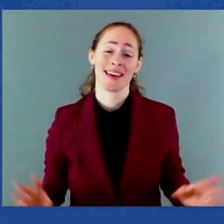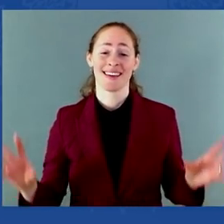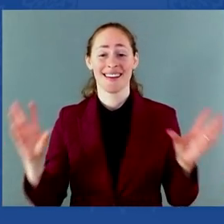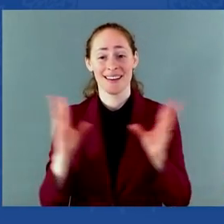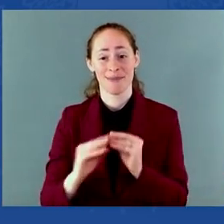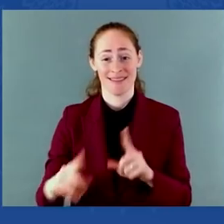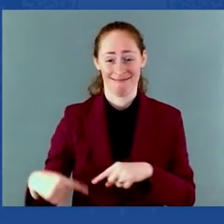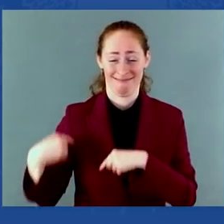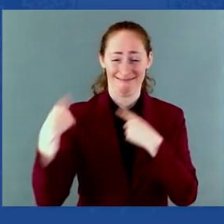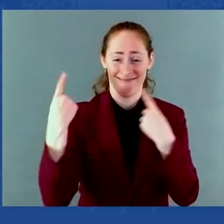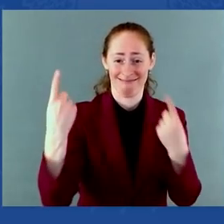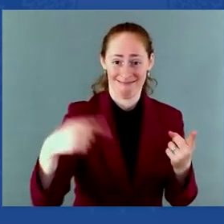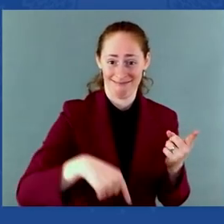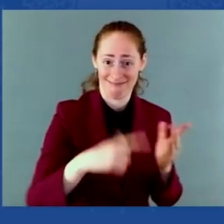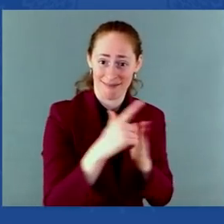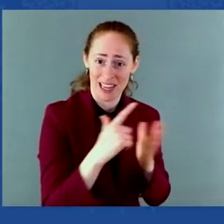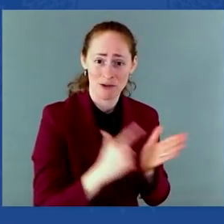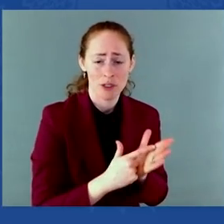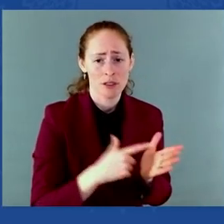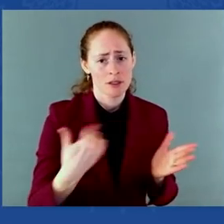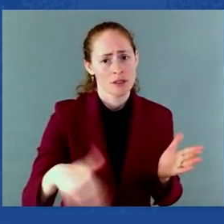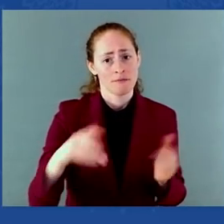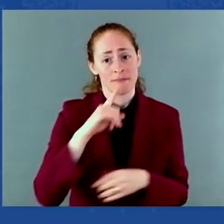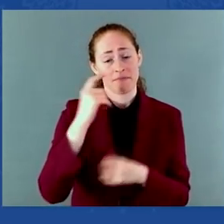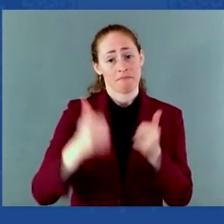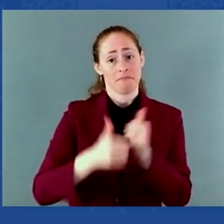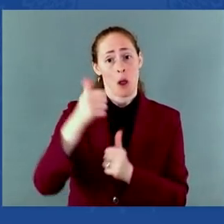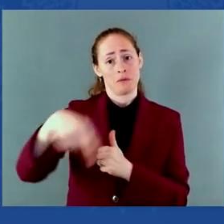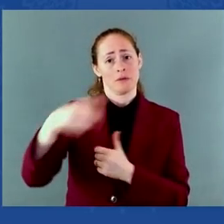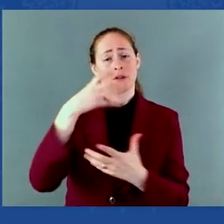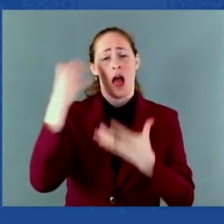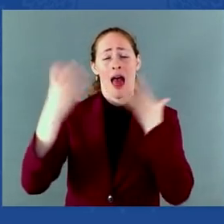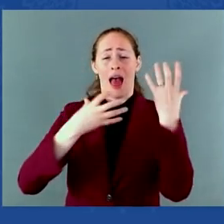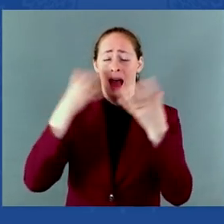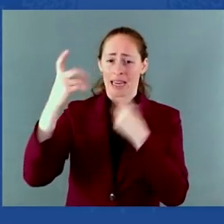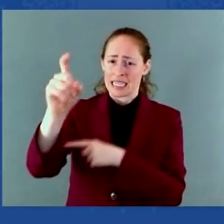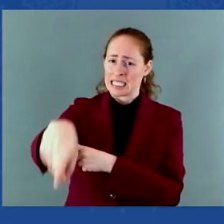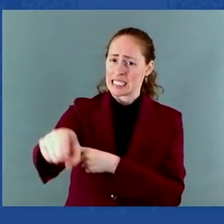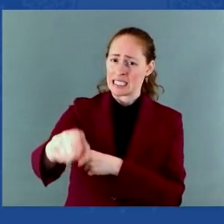as essential as clean water and electricity. I don't know how many times you all told me that.